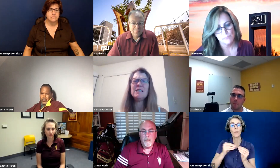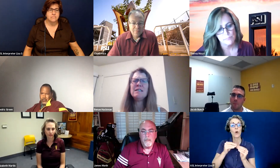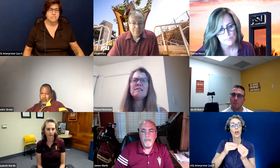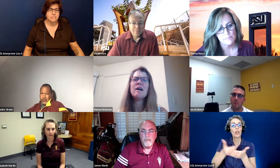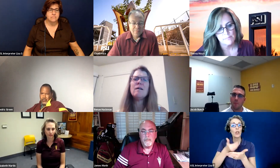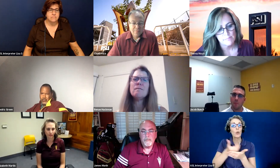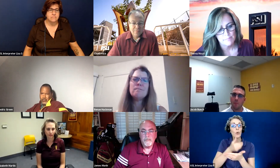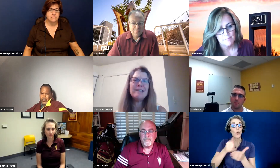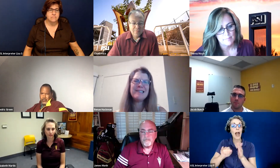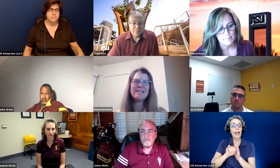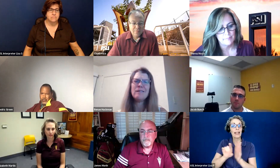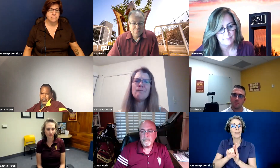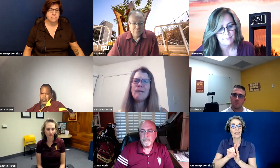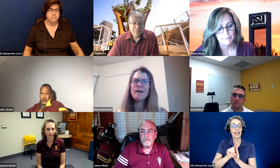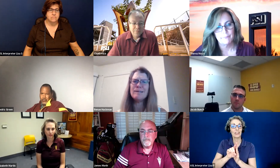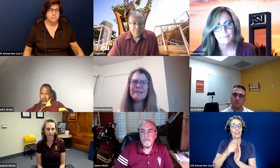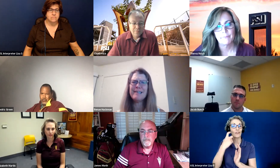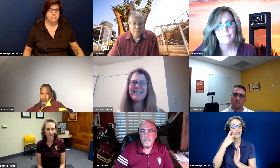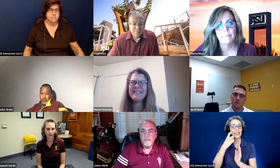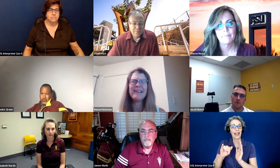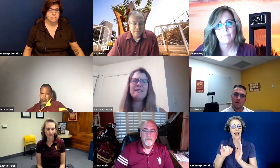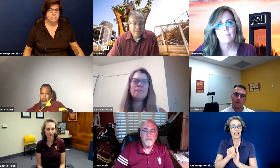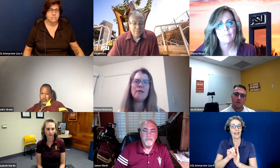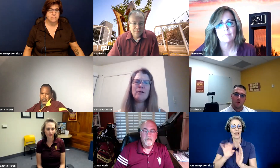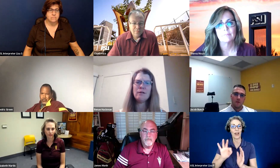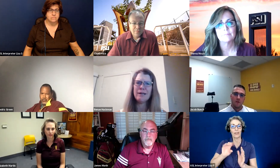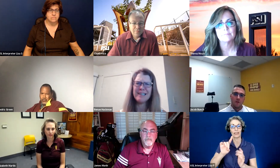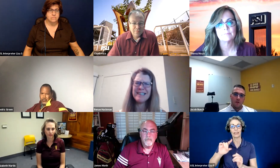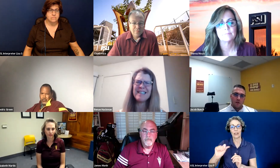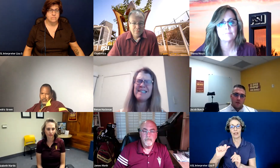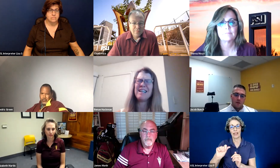occasion of disability